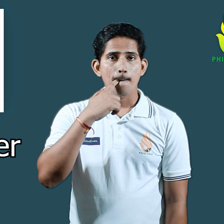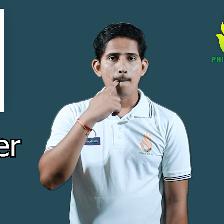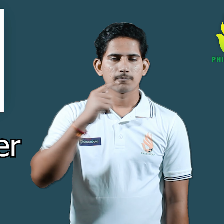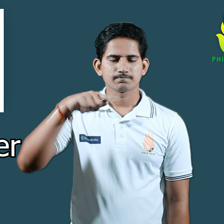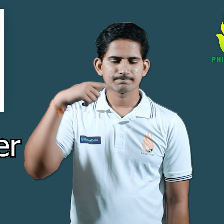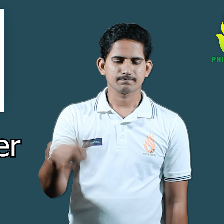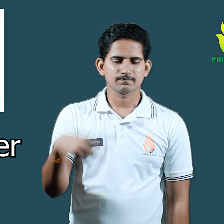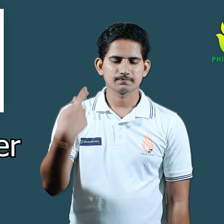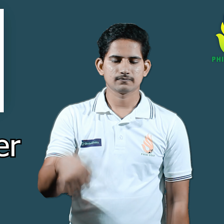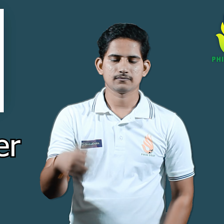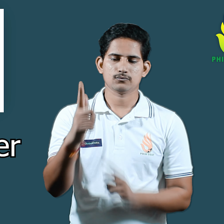Thermometer